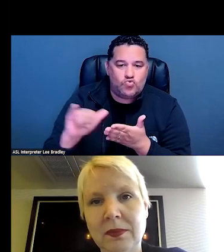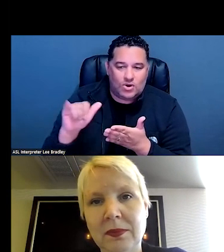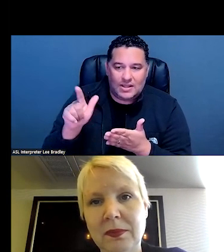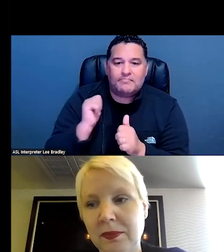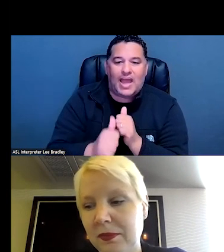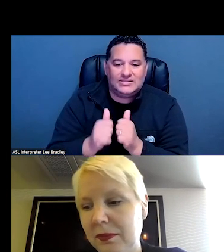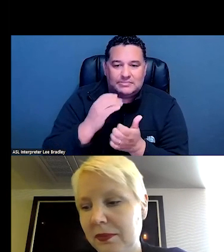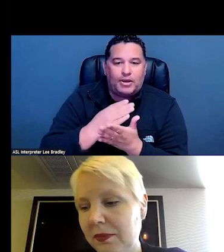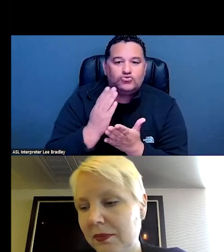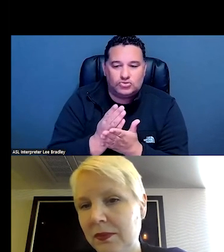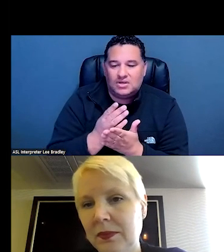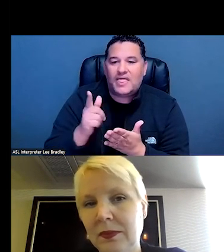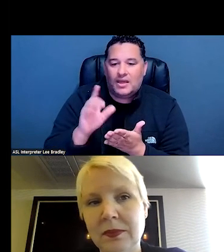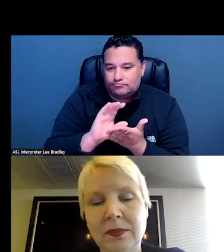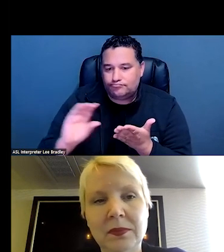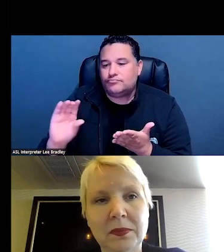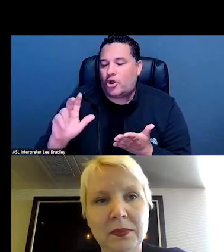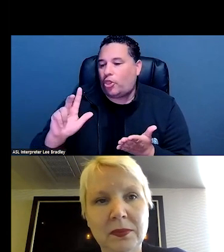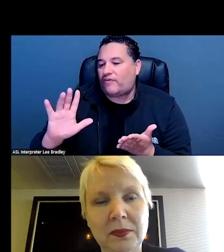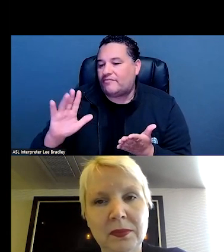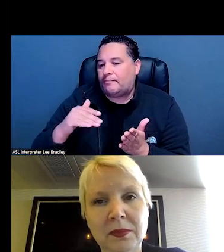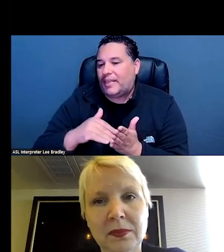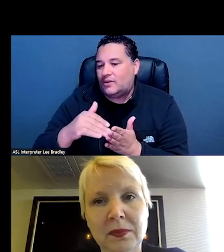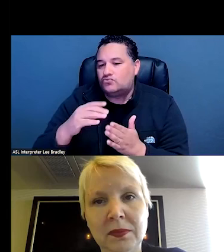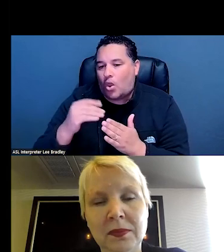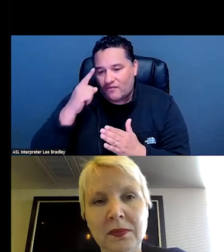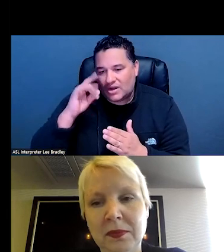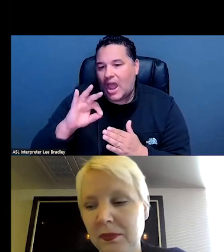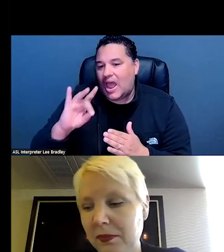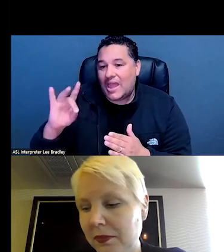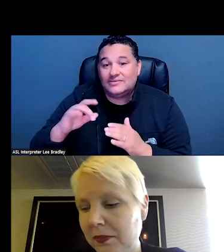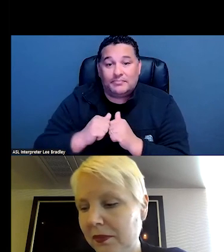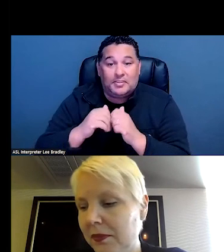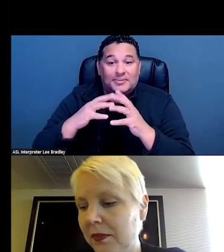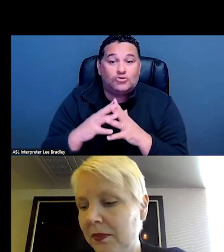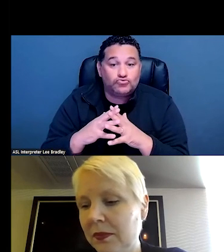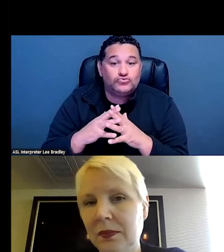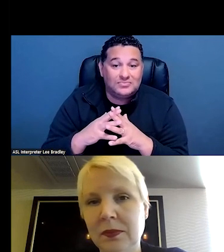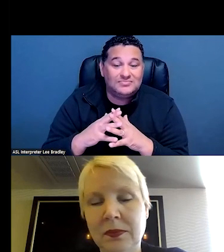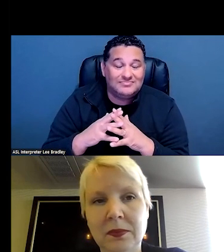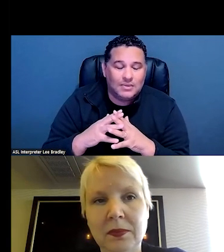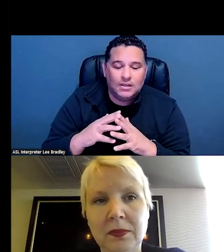BIG UPDATE, IN THE LAST WEAK IS, NEW YORK. NARC NEW YORK PASSED THEIR BUDGET. APPROPRIATED